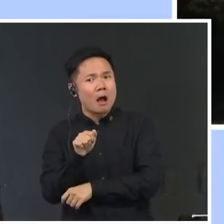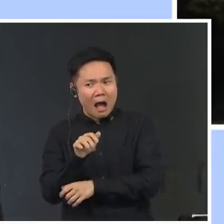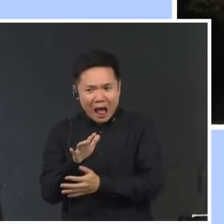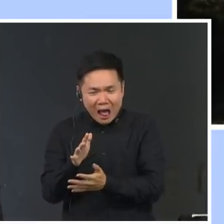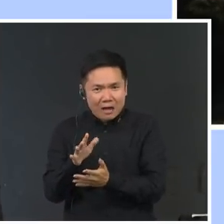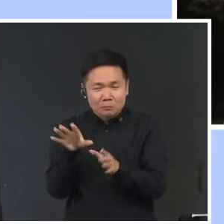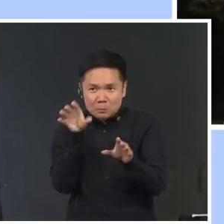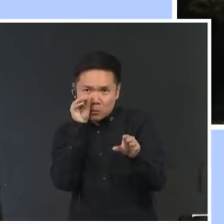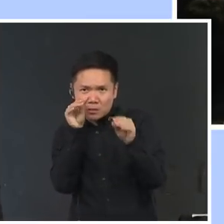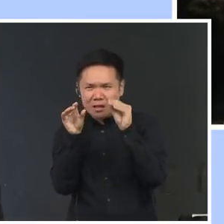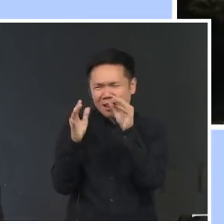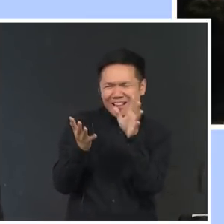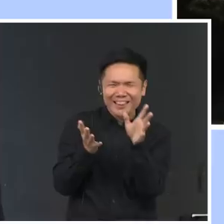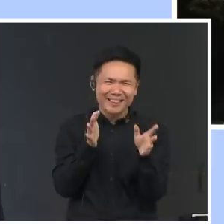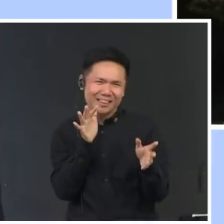never to allow the daughter to -- well,